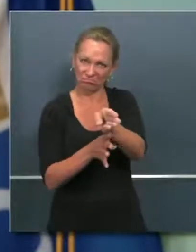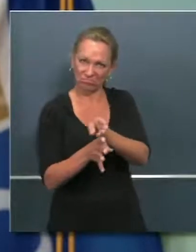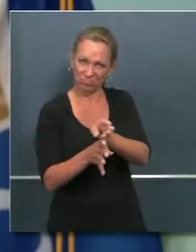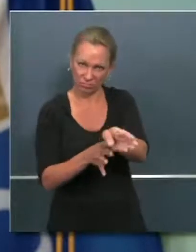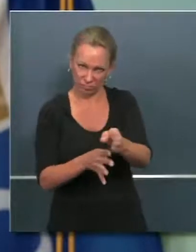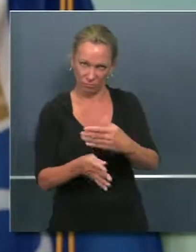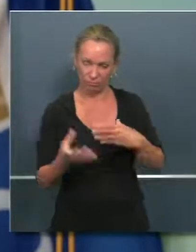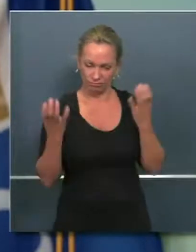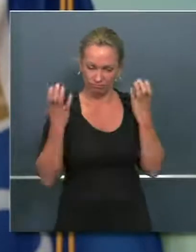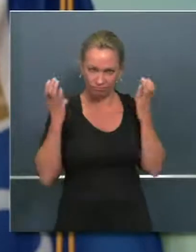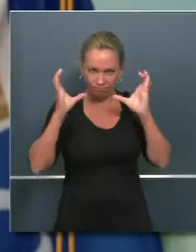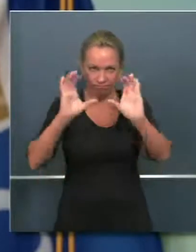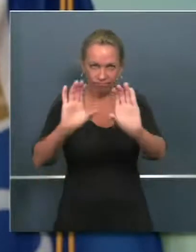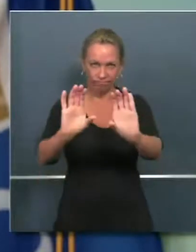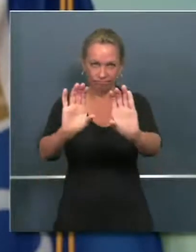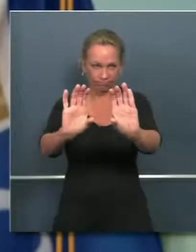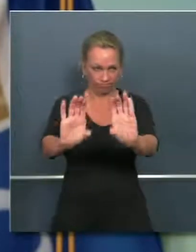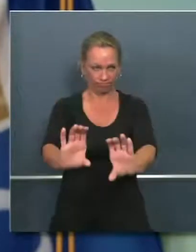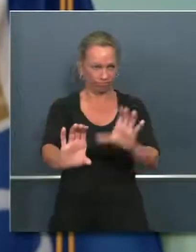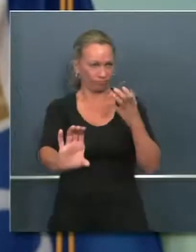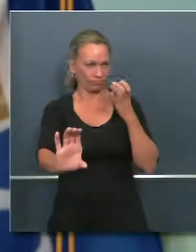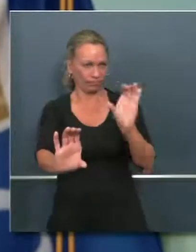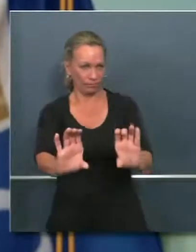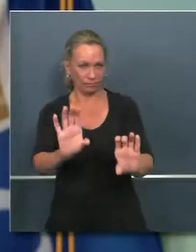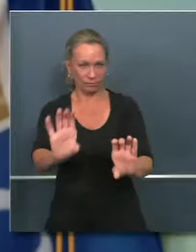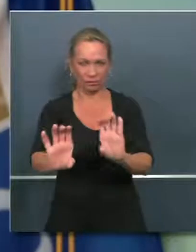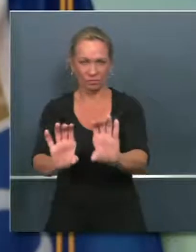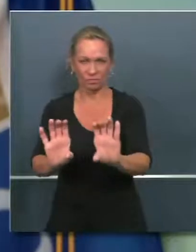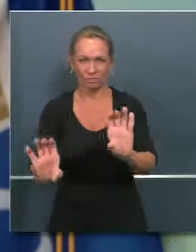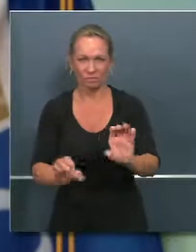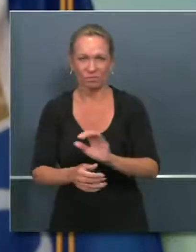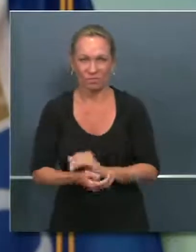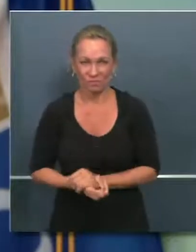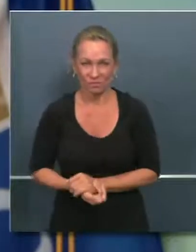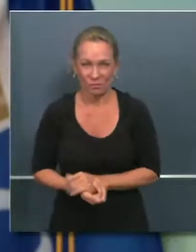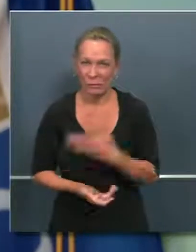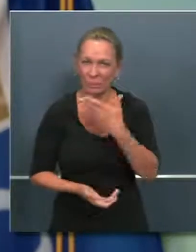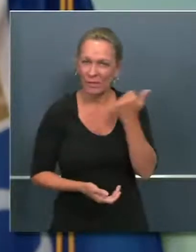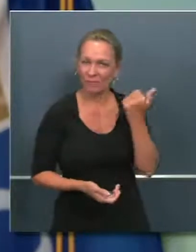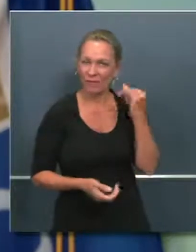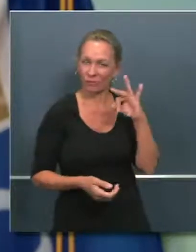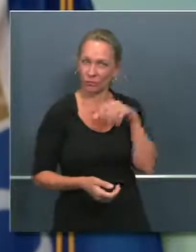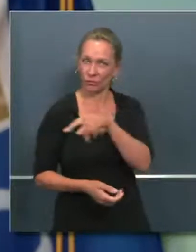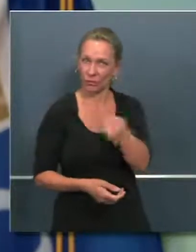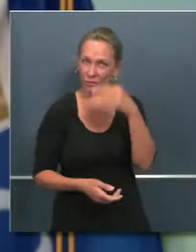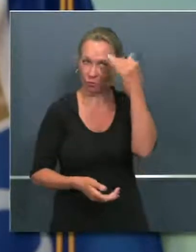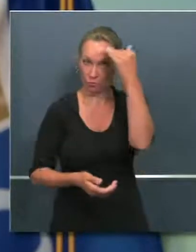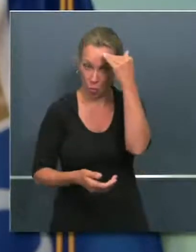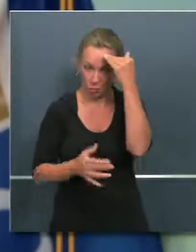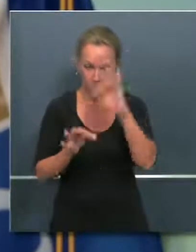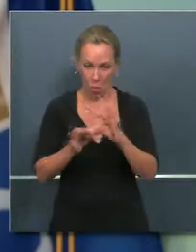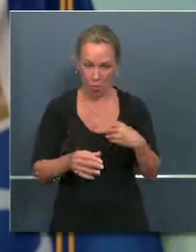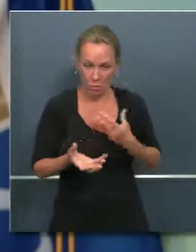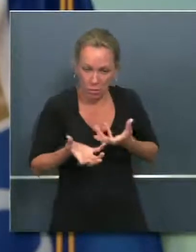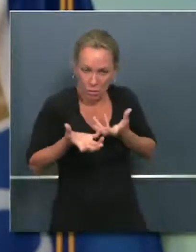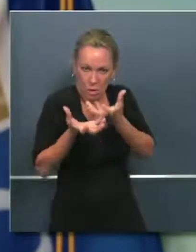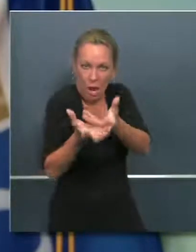relates to the spread and the transmission of this virus we started to see density of transmission